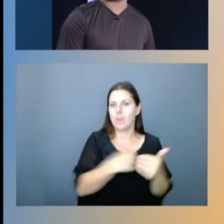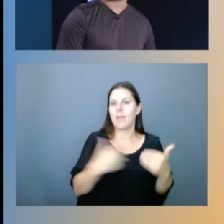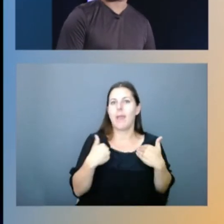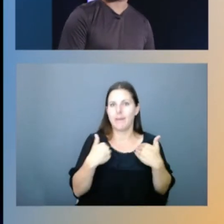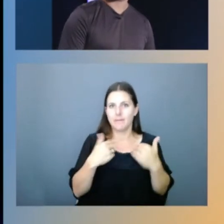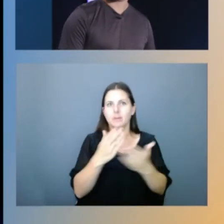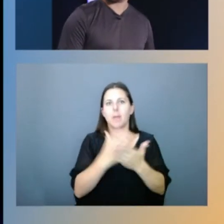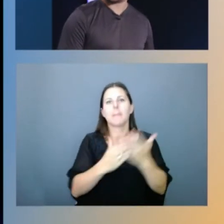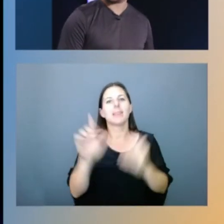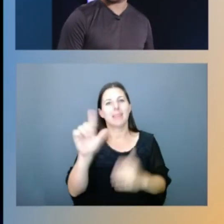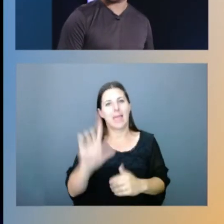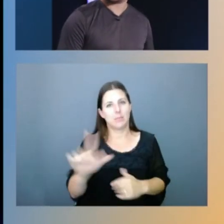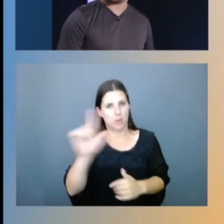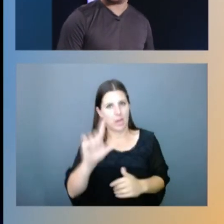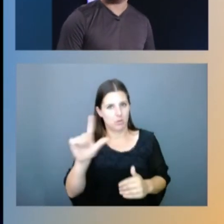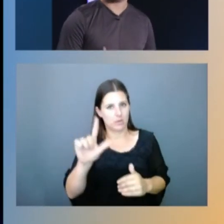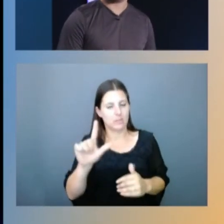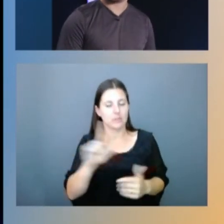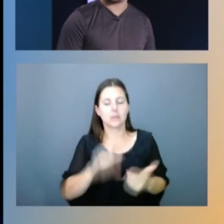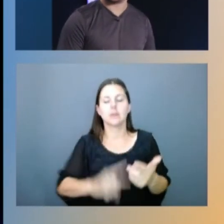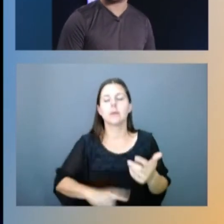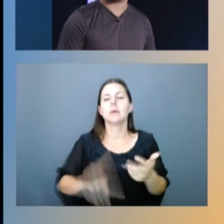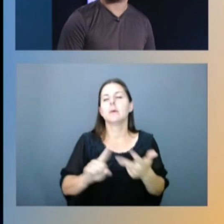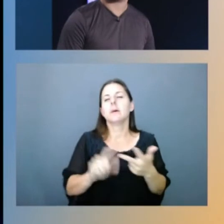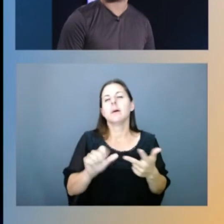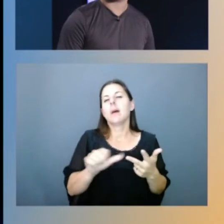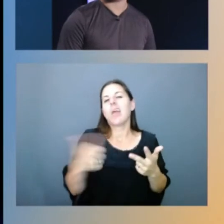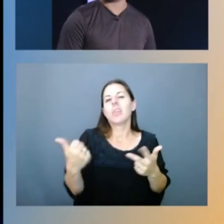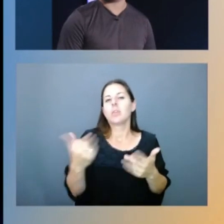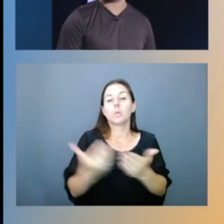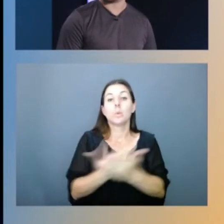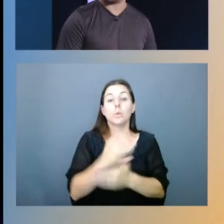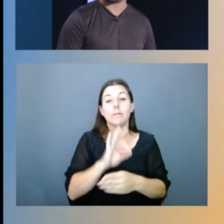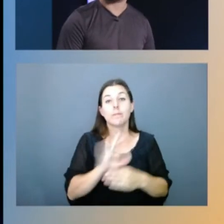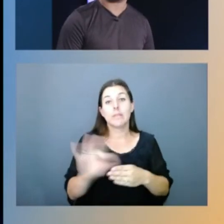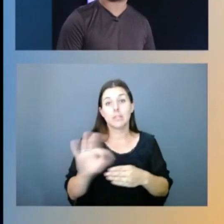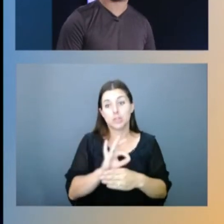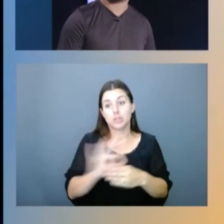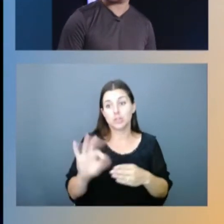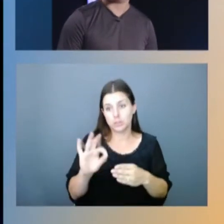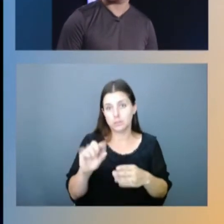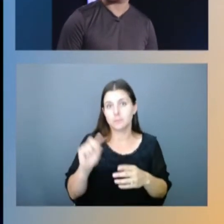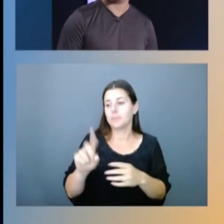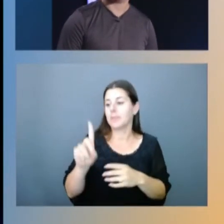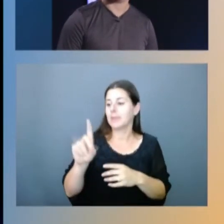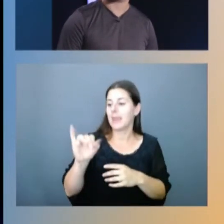And there are a couple of other new features, including dynamic shapes, custom operators.